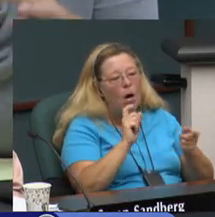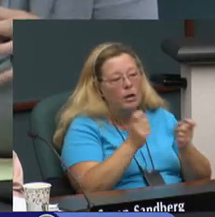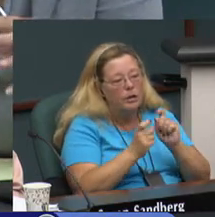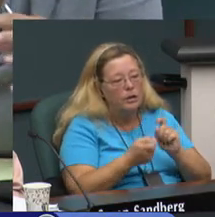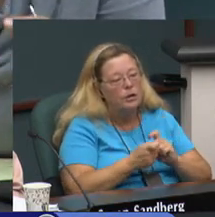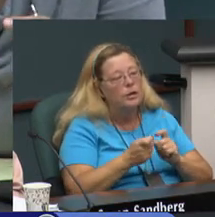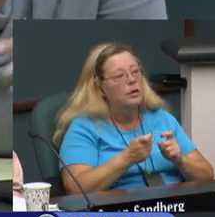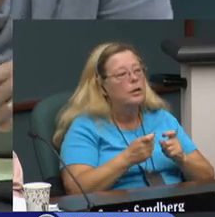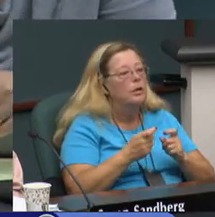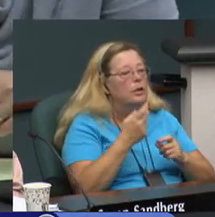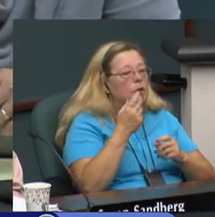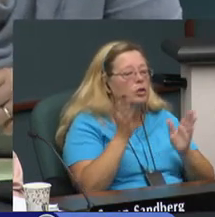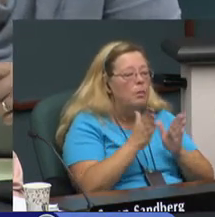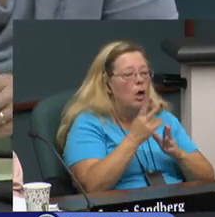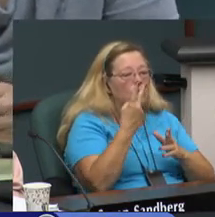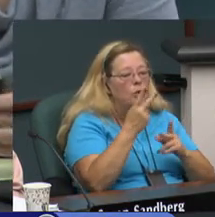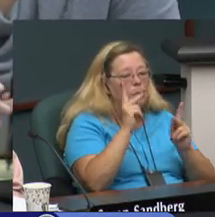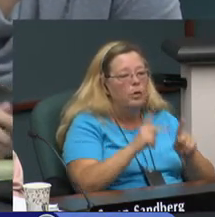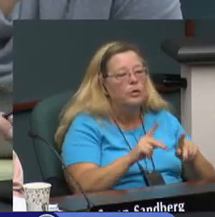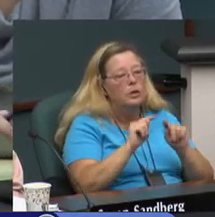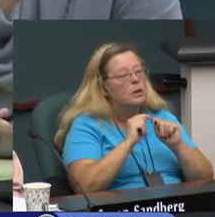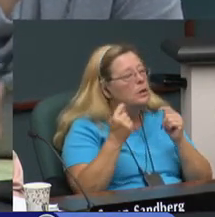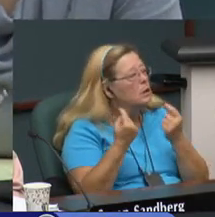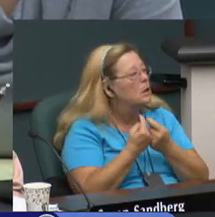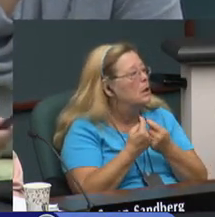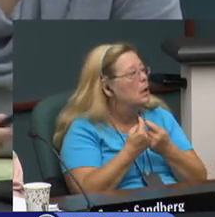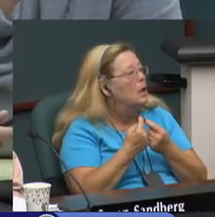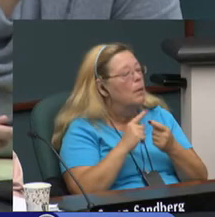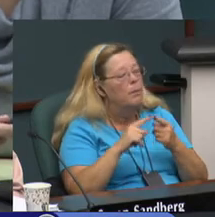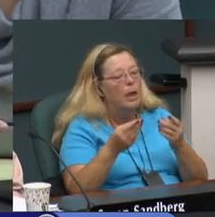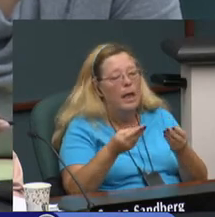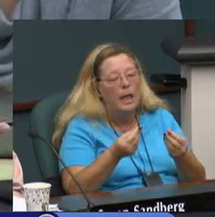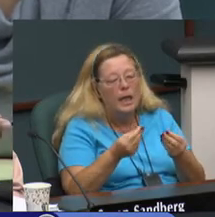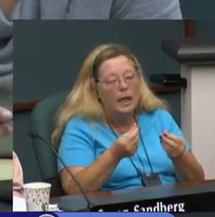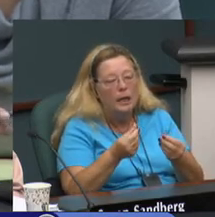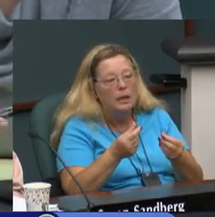two-person team but landscaping is something that we've been focusing on